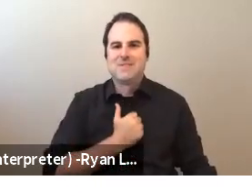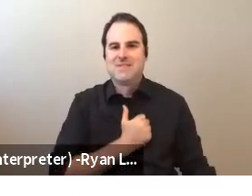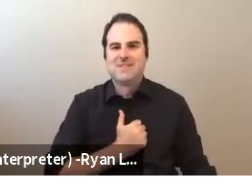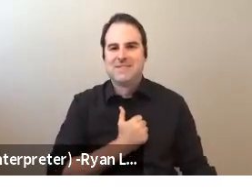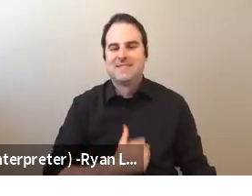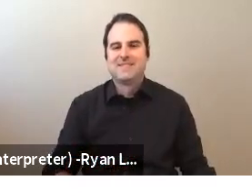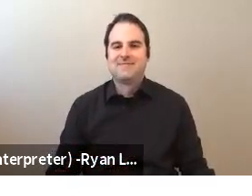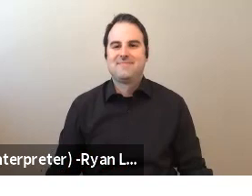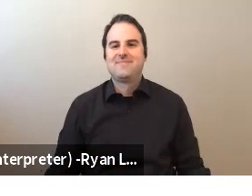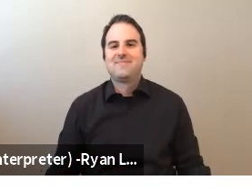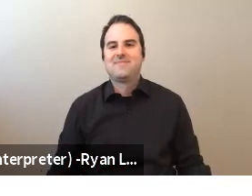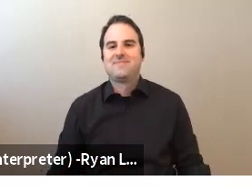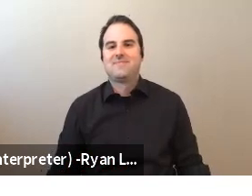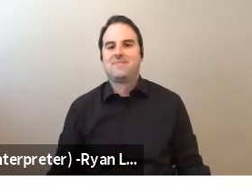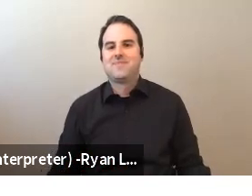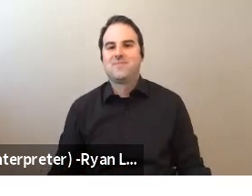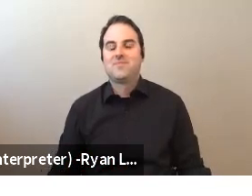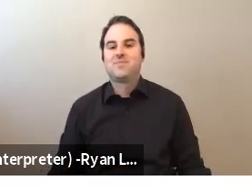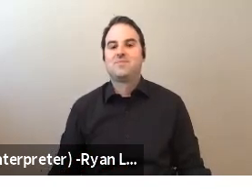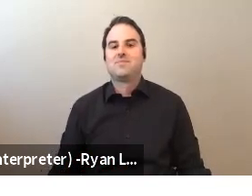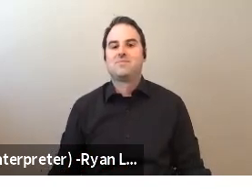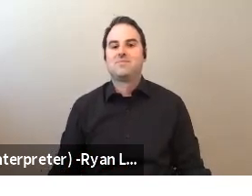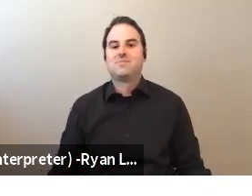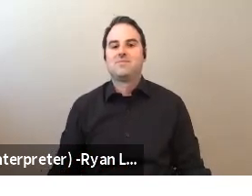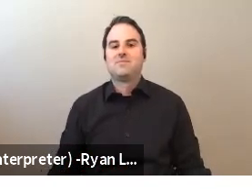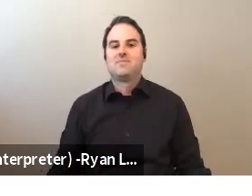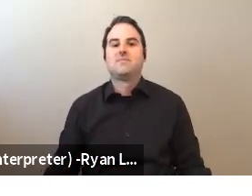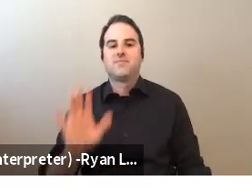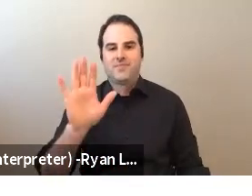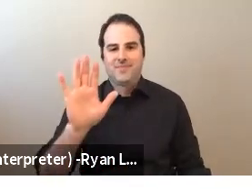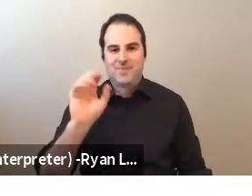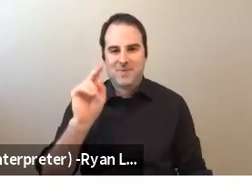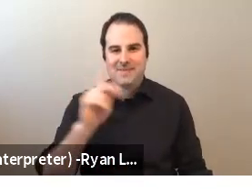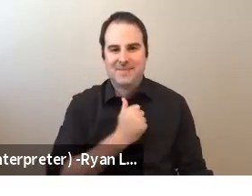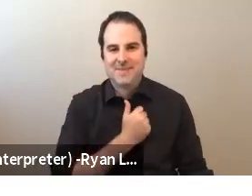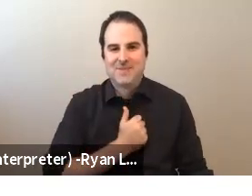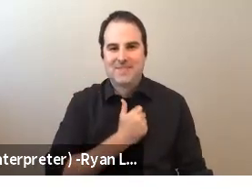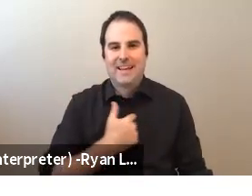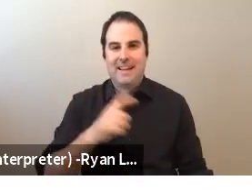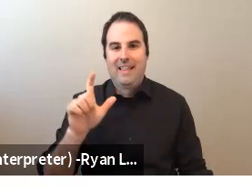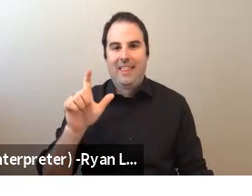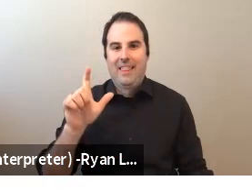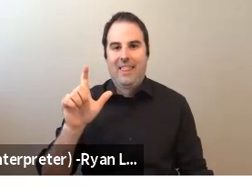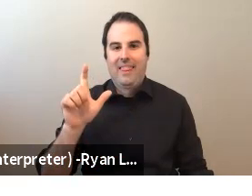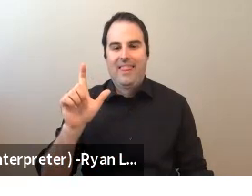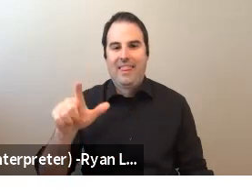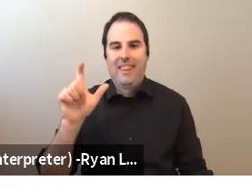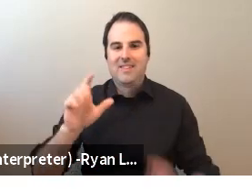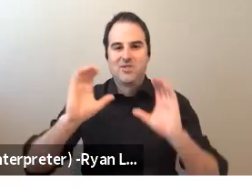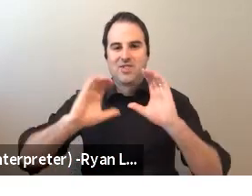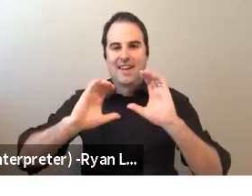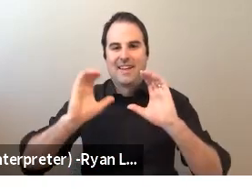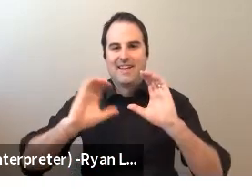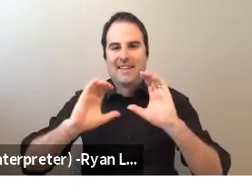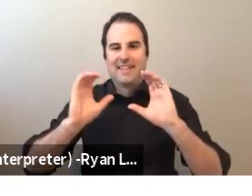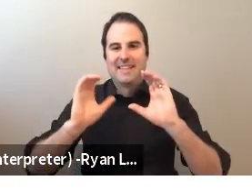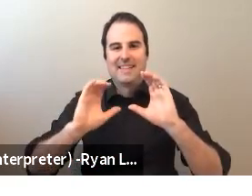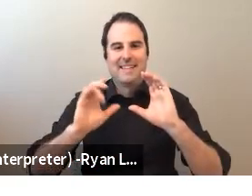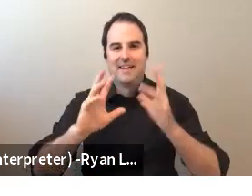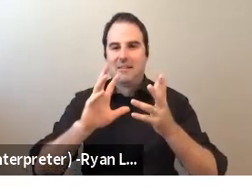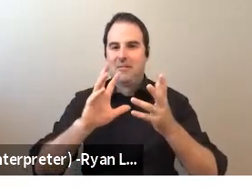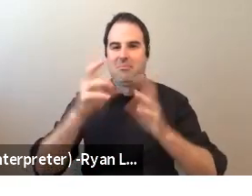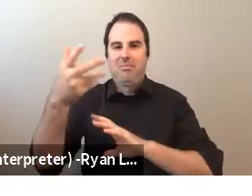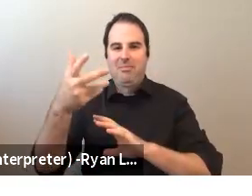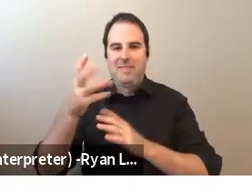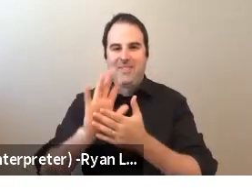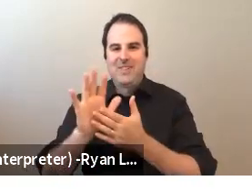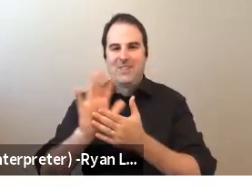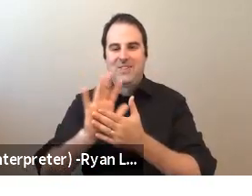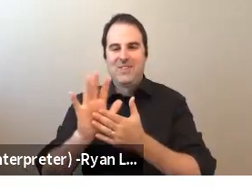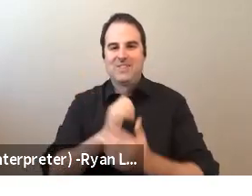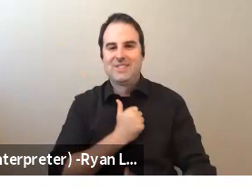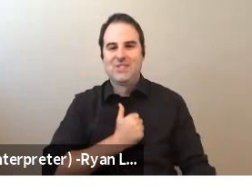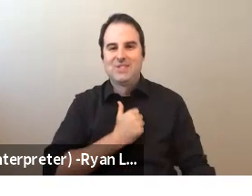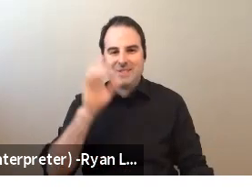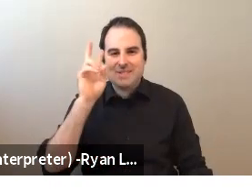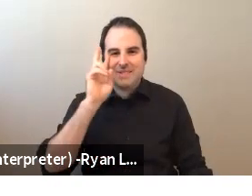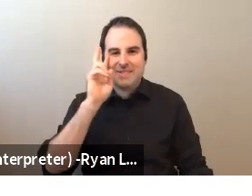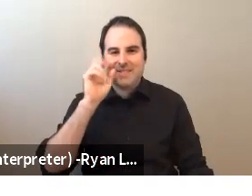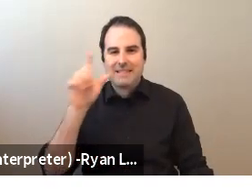Sally Potter: What changed more like okay, I'm really sorry I clicked into the chat to look at the chat and it it completely messed up my video. So let me see if I can find the right spot here.